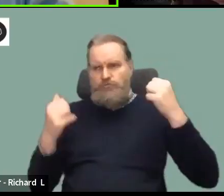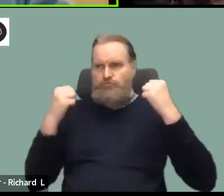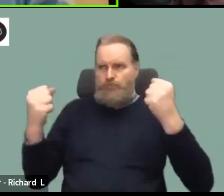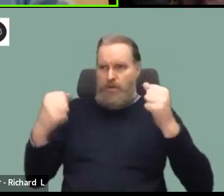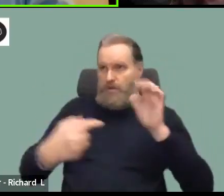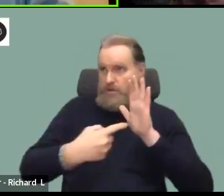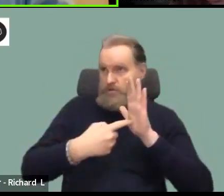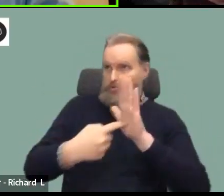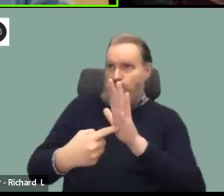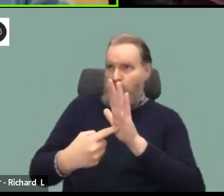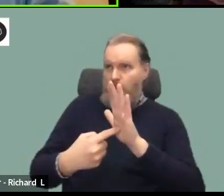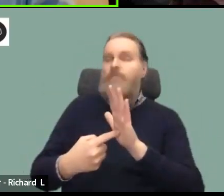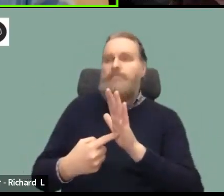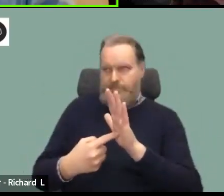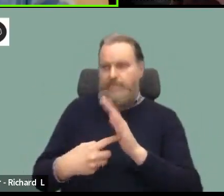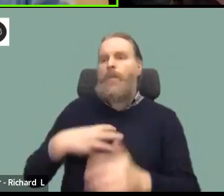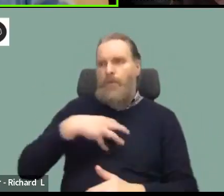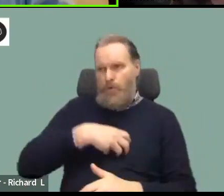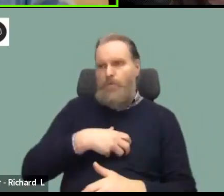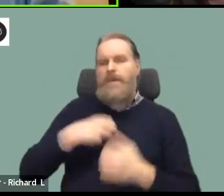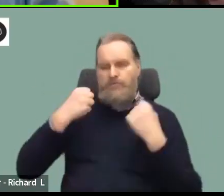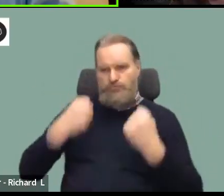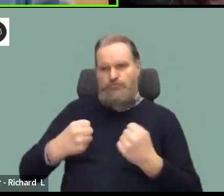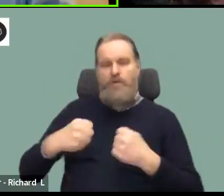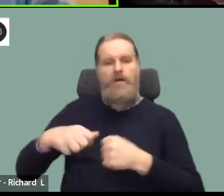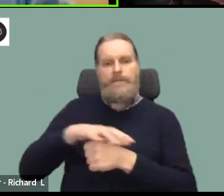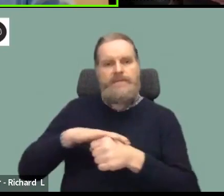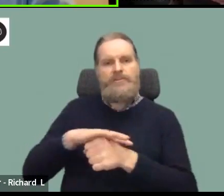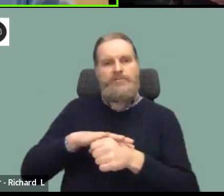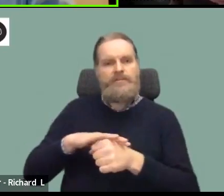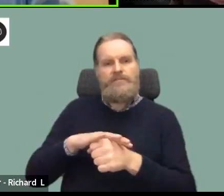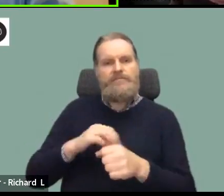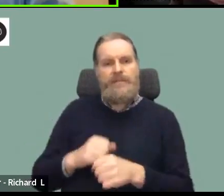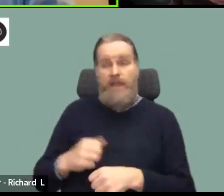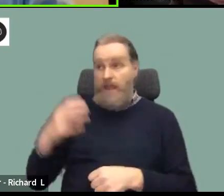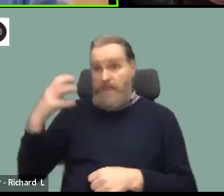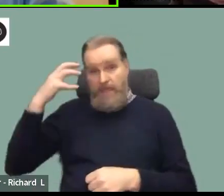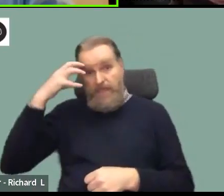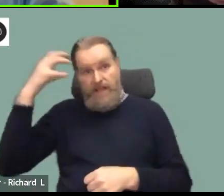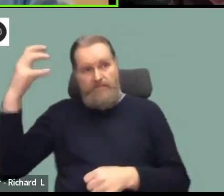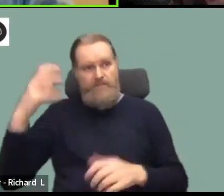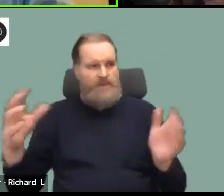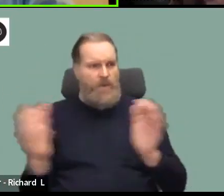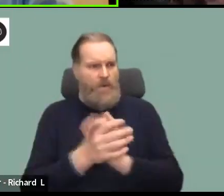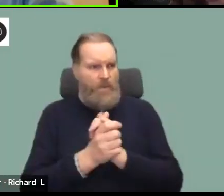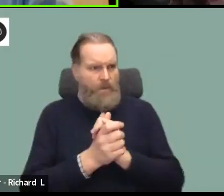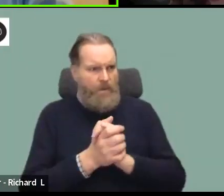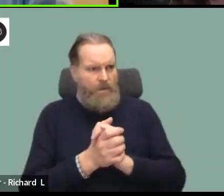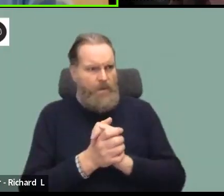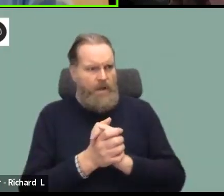and smash the threshold, it will. actually actually show them the way actually show them, they were in a stronger position. that we've got another 30 we've got another 30,000 members